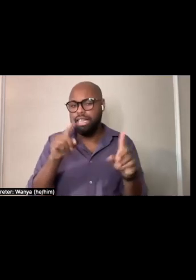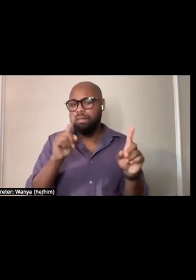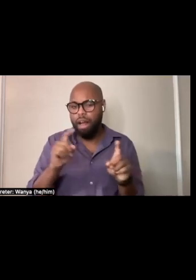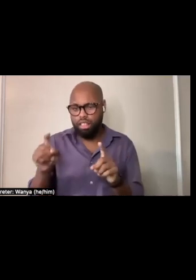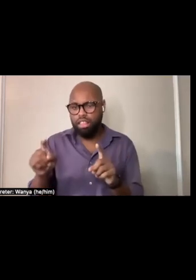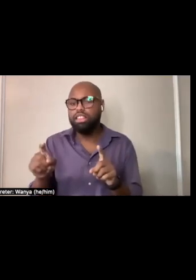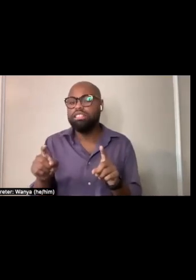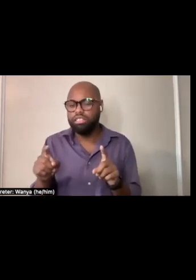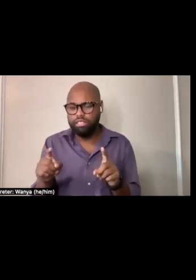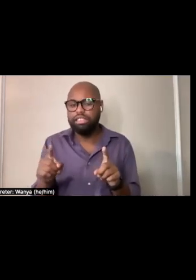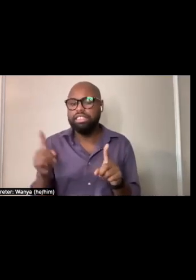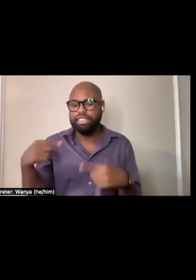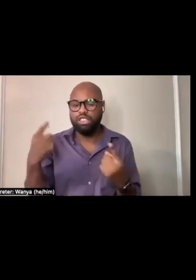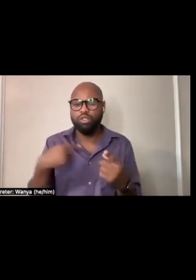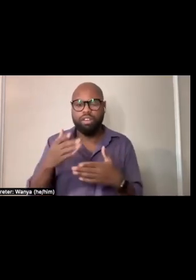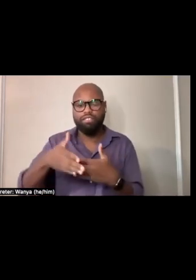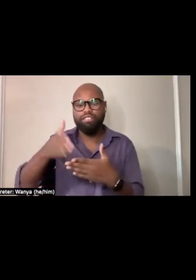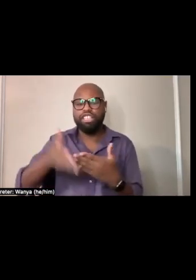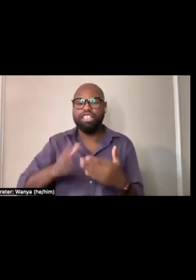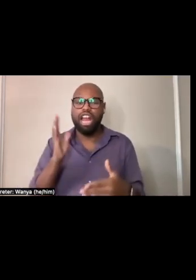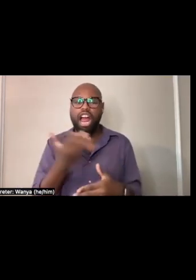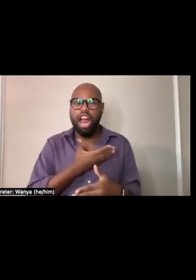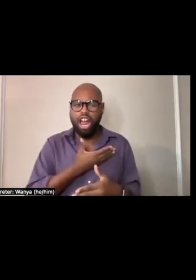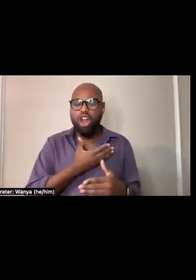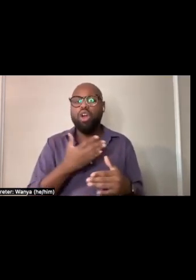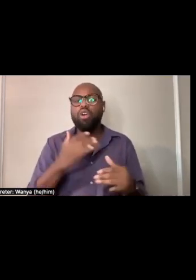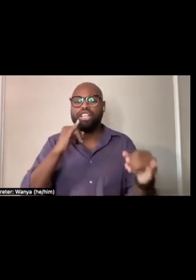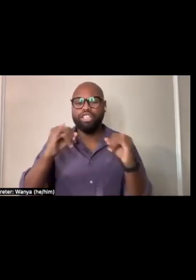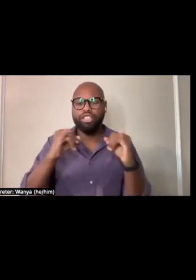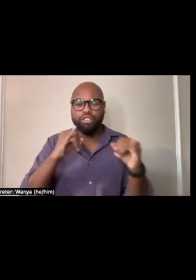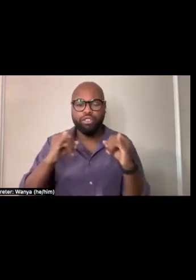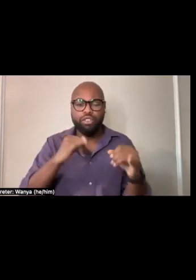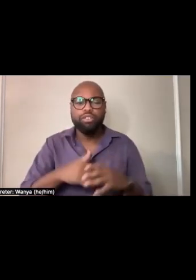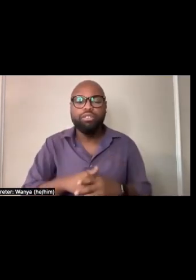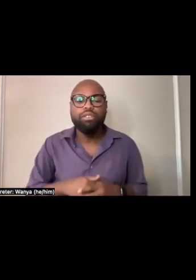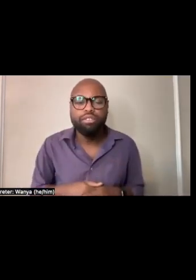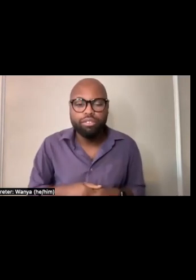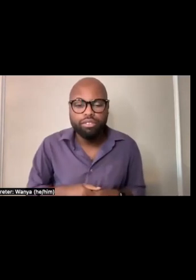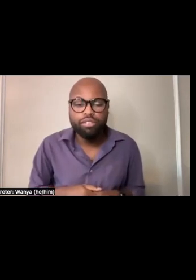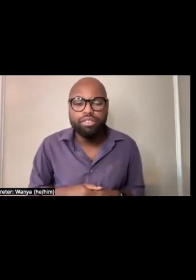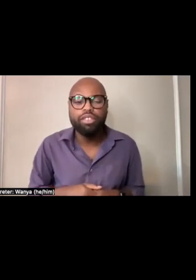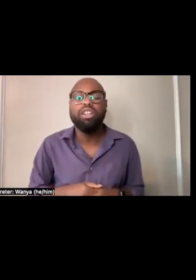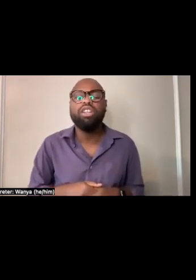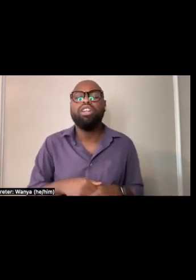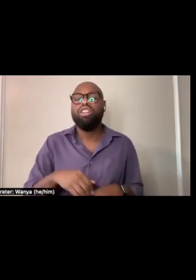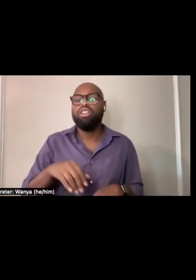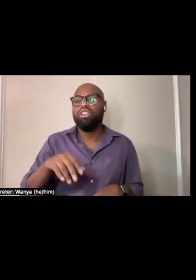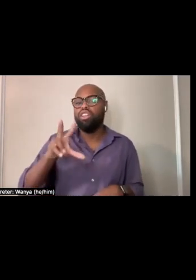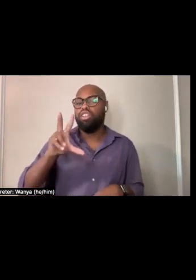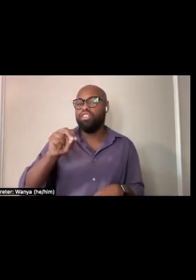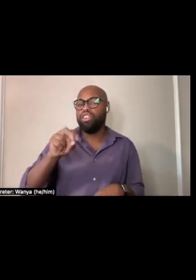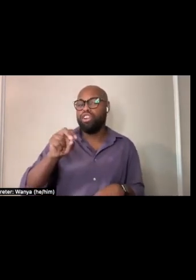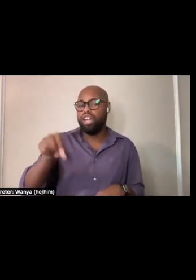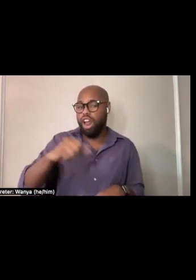our interviews with the staff and the residents. 30 others are also receiving the same level